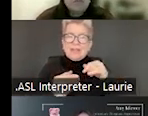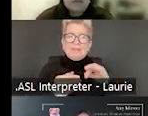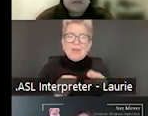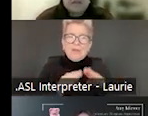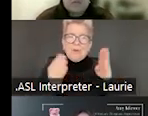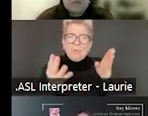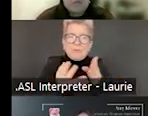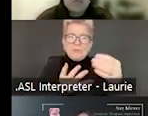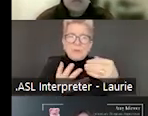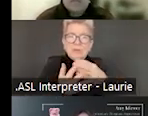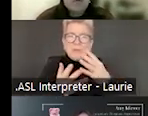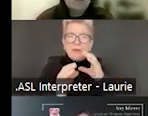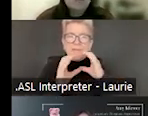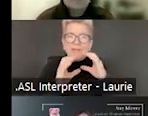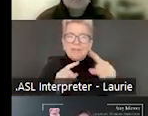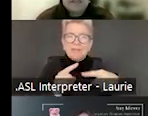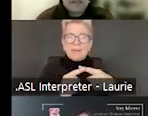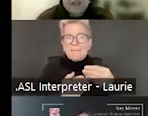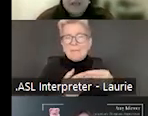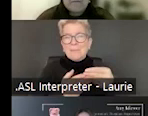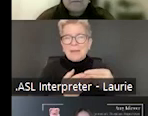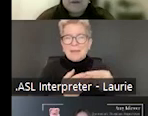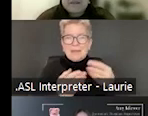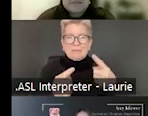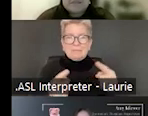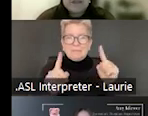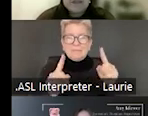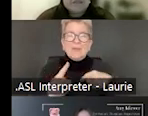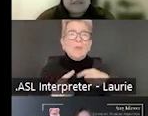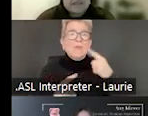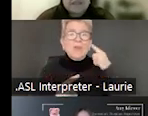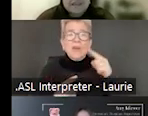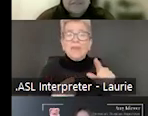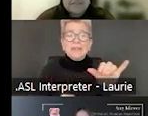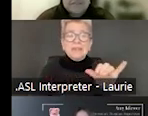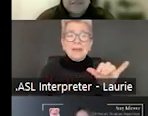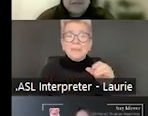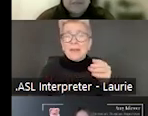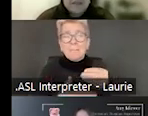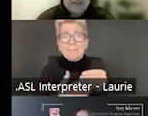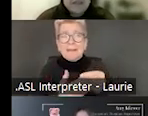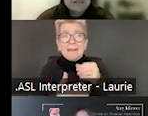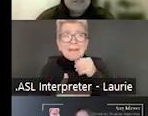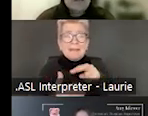money. We have all heard the saying 'Money is not everything in life,' but it is the